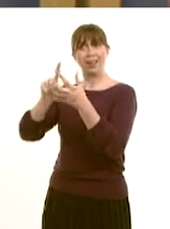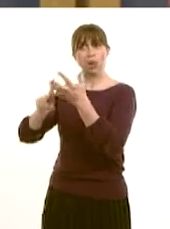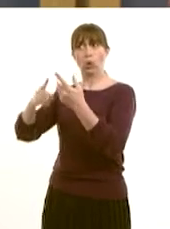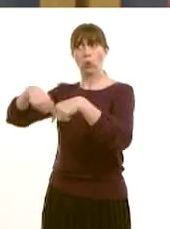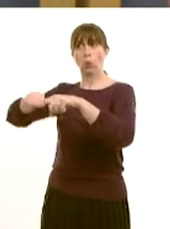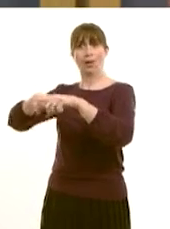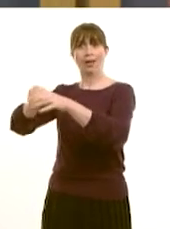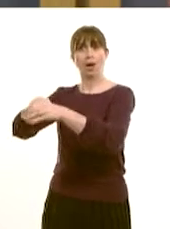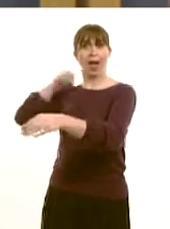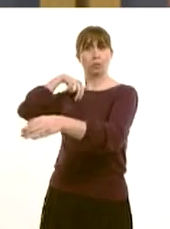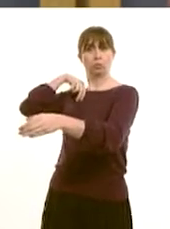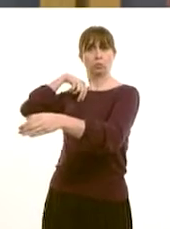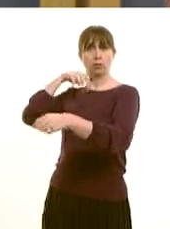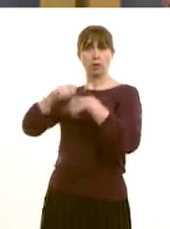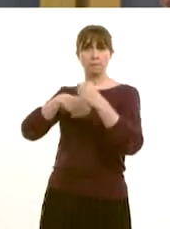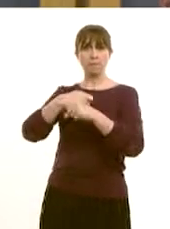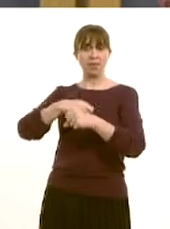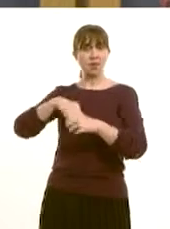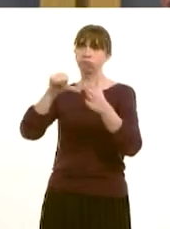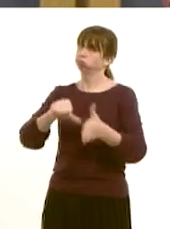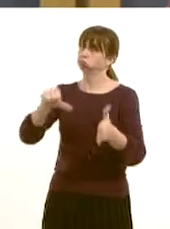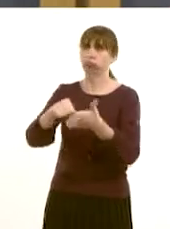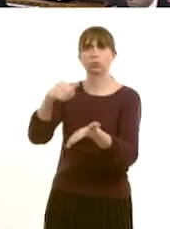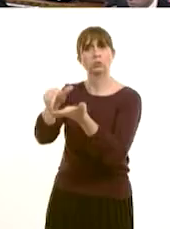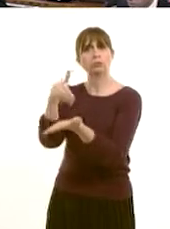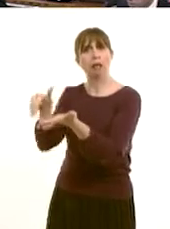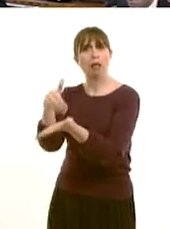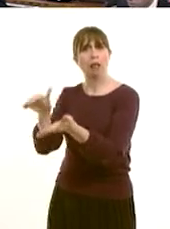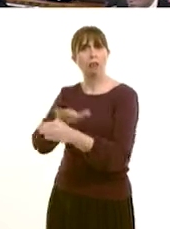this economic bloc will be made far more difficult? Carwyn Jones: There is no question about it.